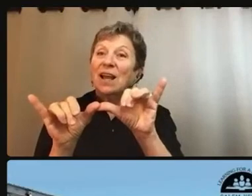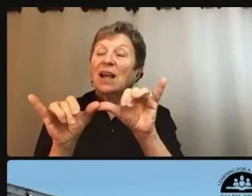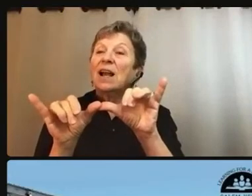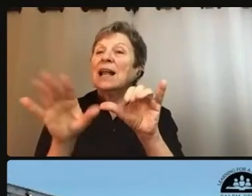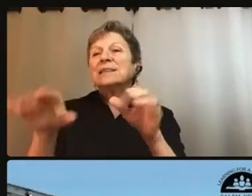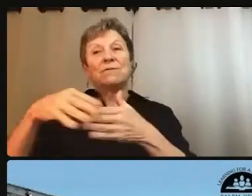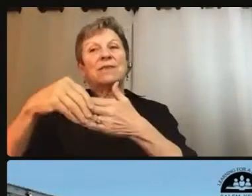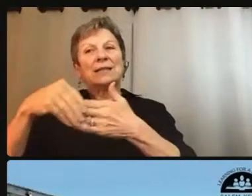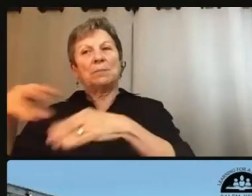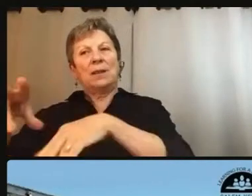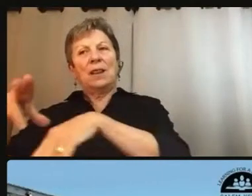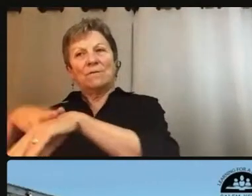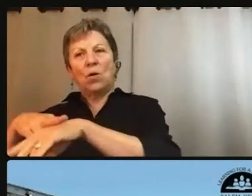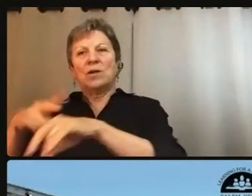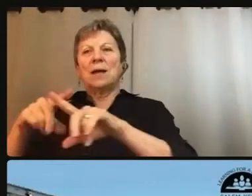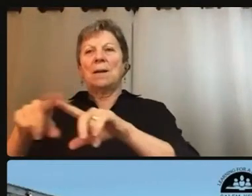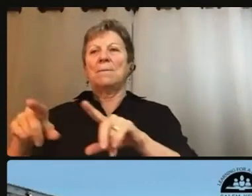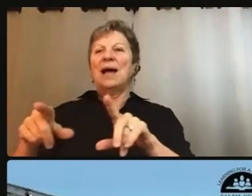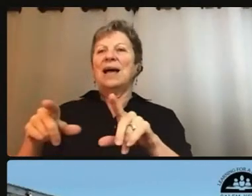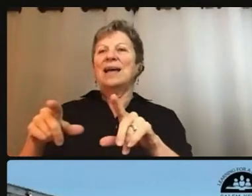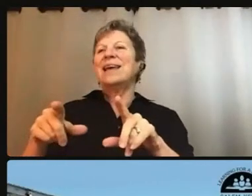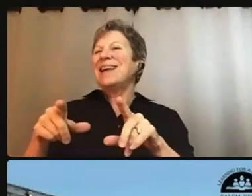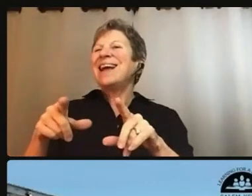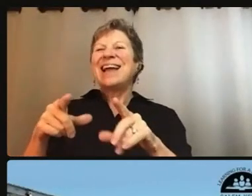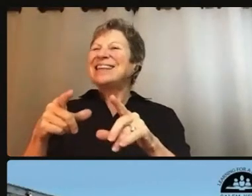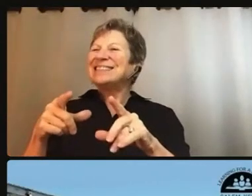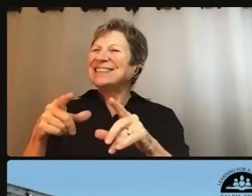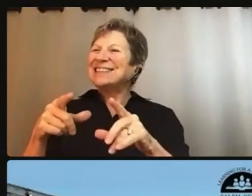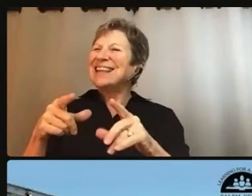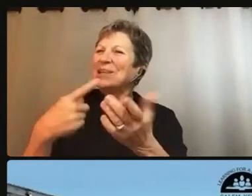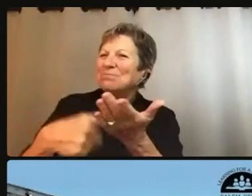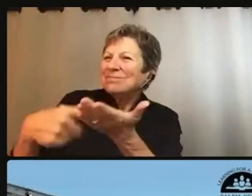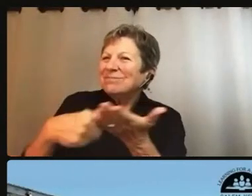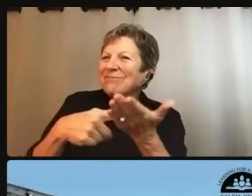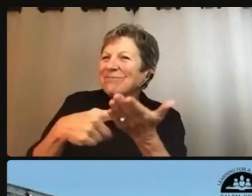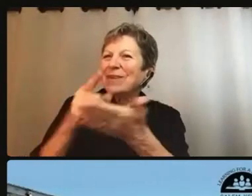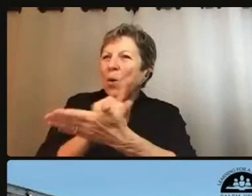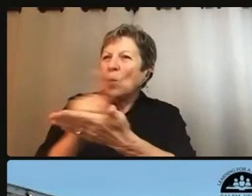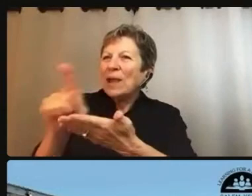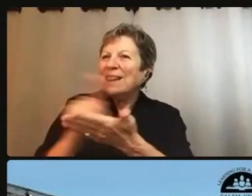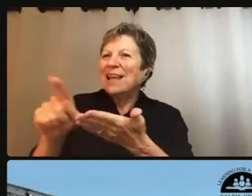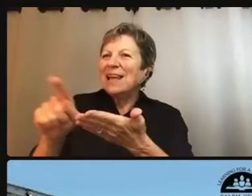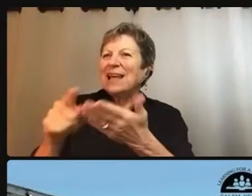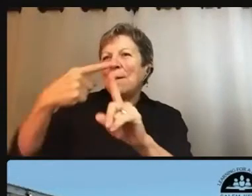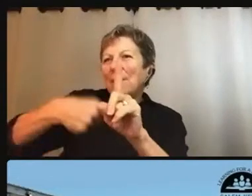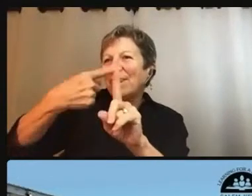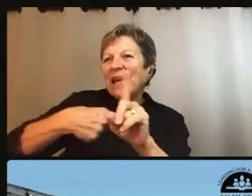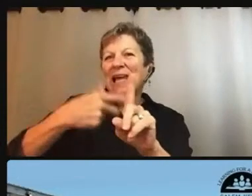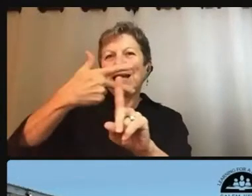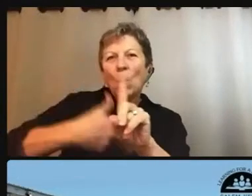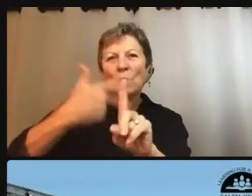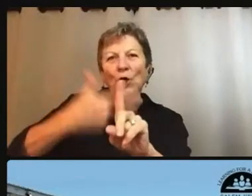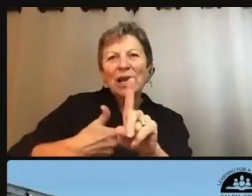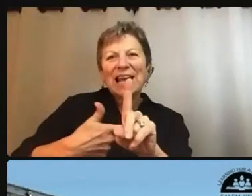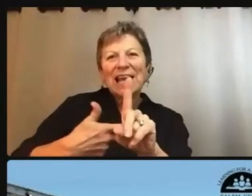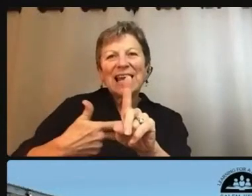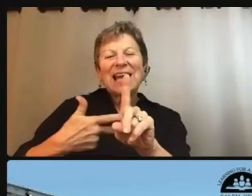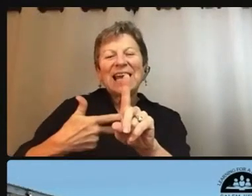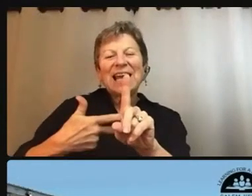SPECIFICALLY WE AND YOU KNOW,